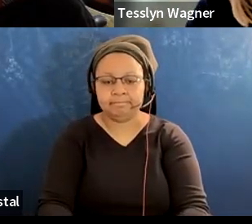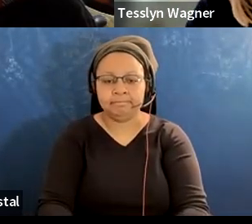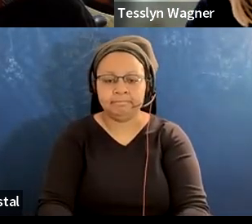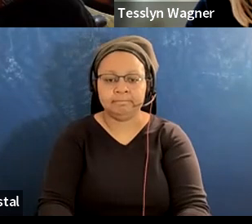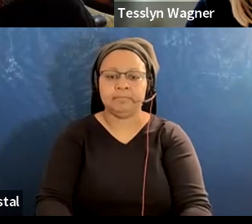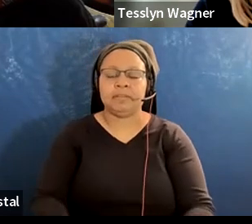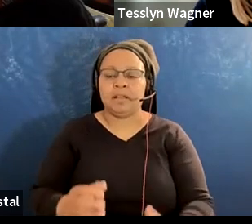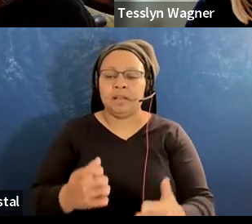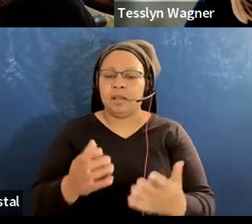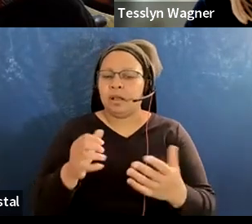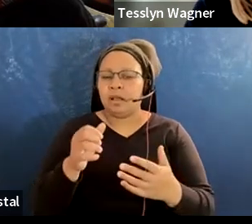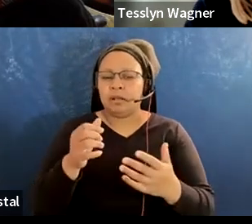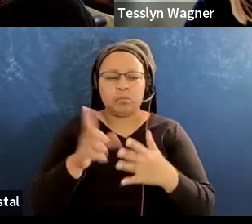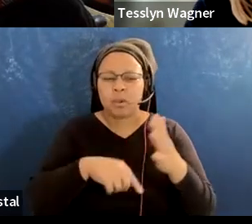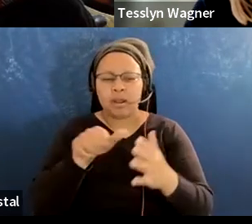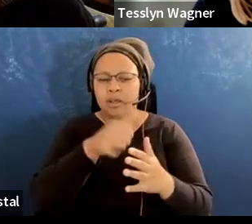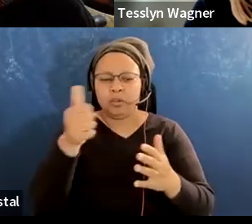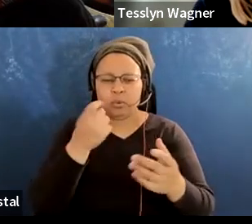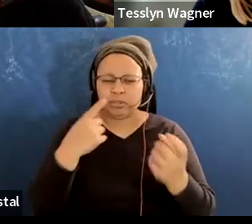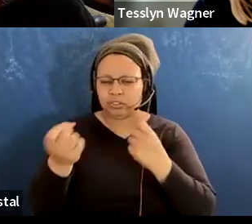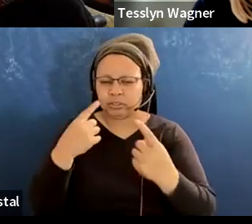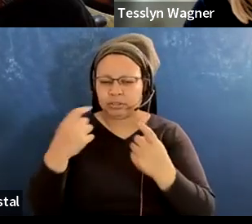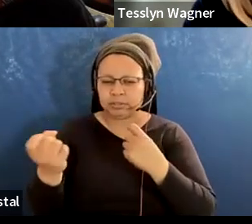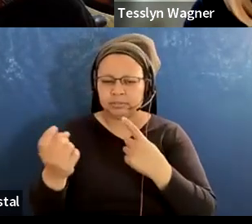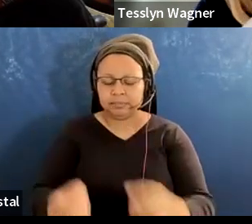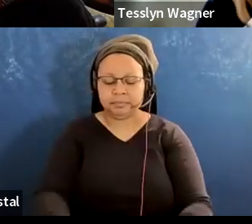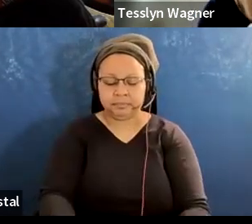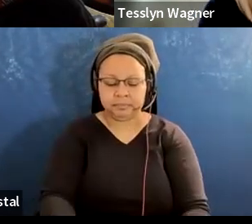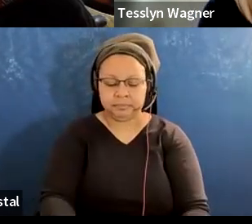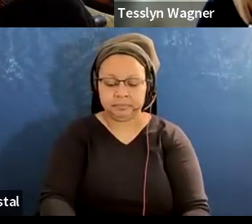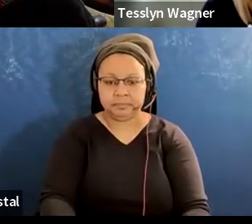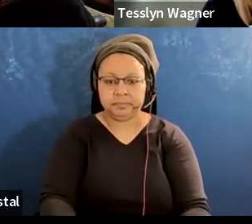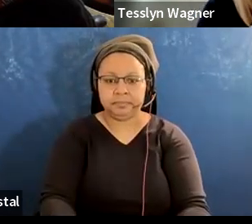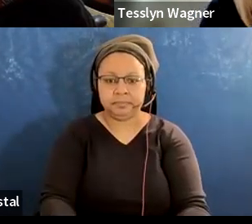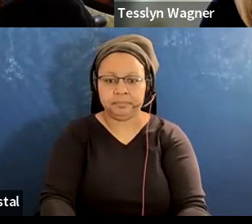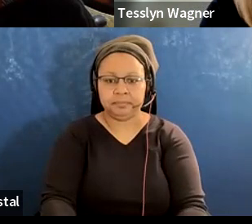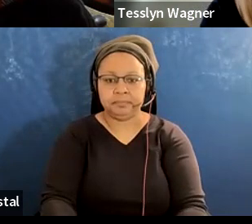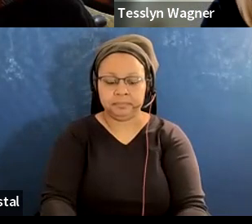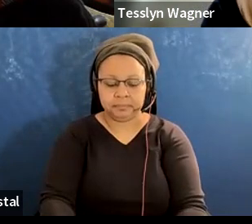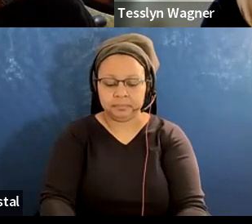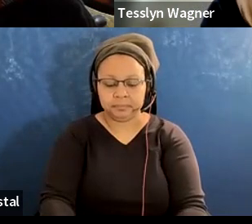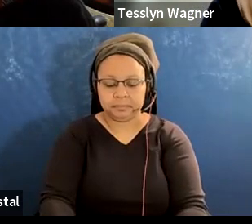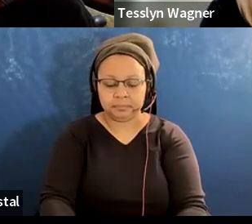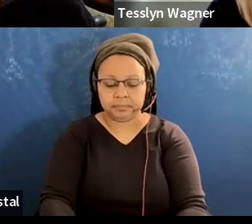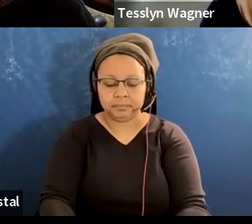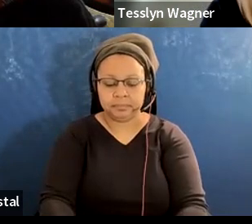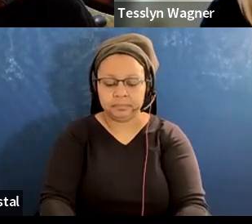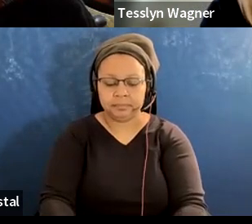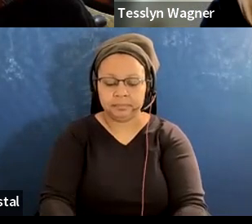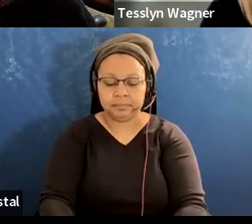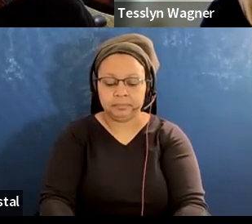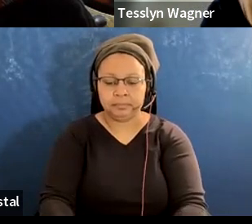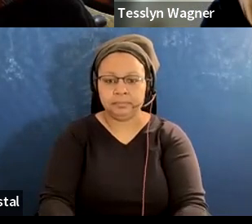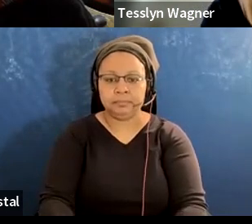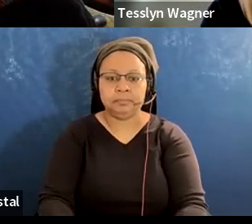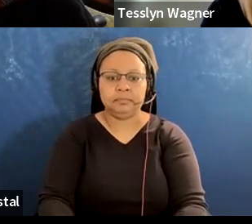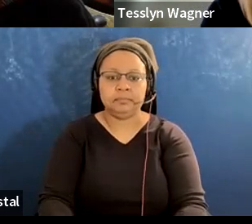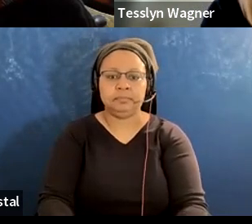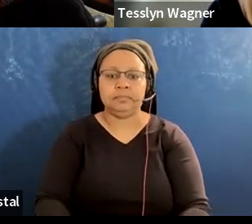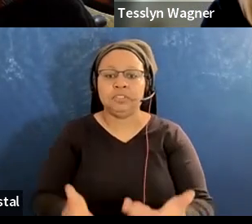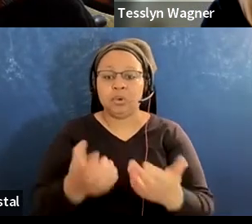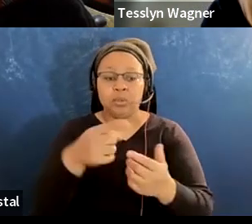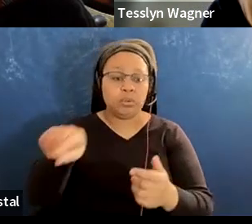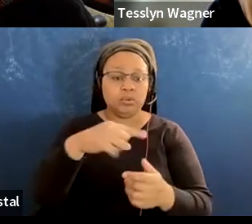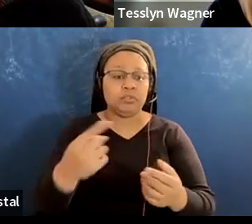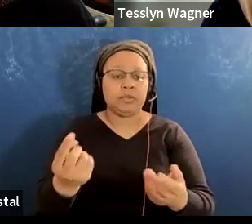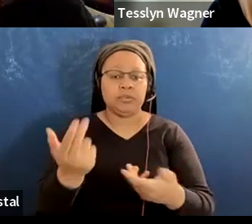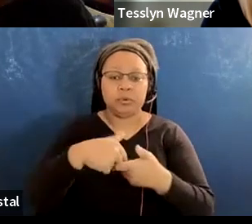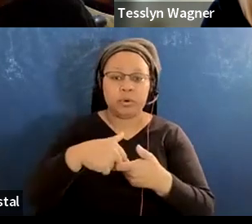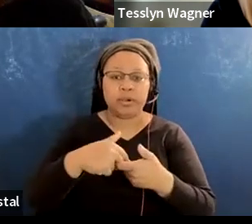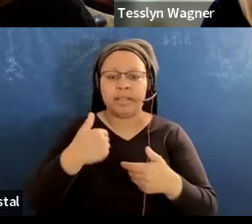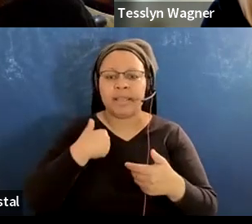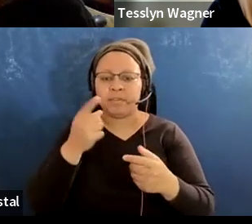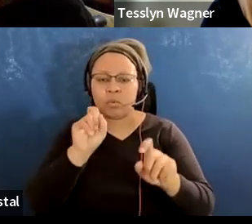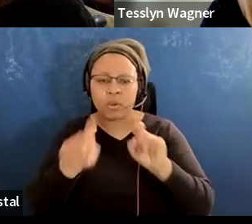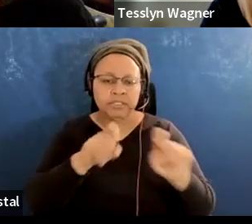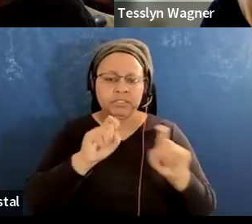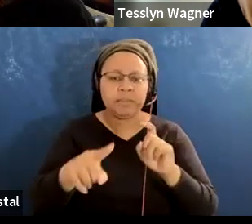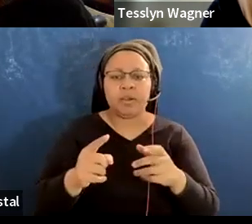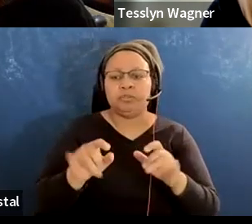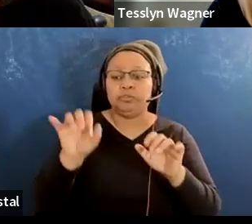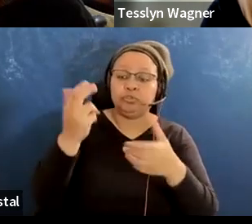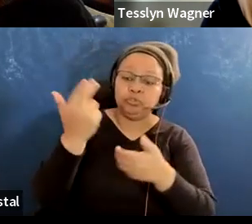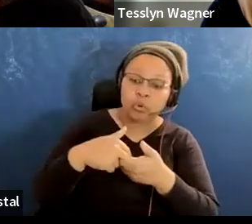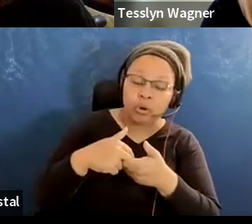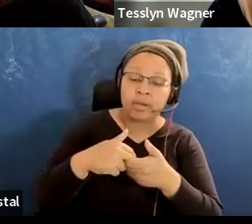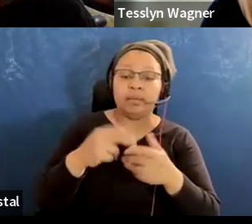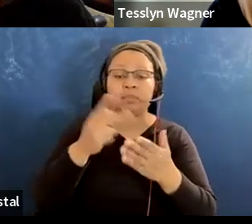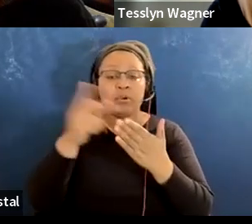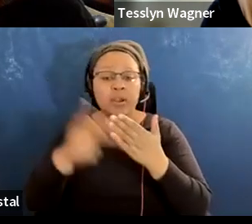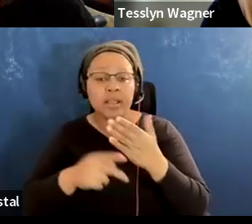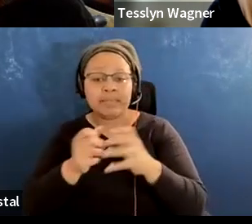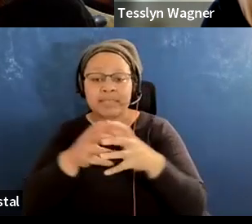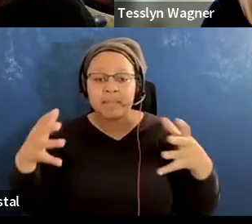where they live, work and play in North Carolina. This initiative promotes recovery through providing long-term housing, community-based services, support employment and community integration. The contract is through -- is with partners MCO. So it's with managed care organizations?